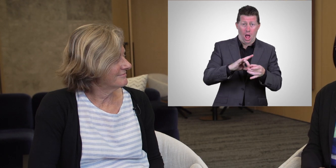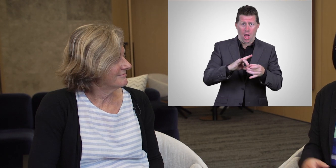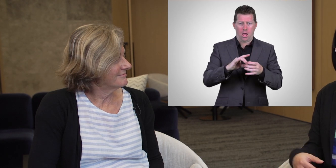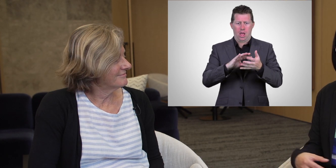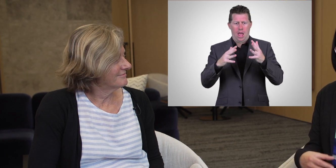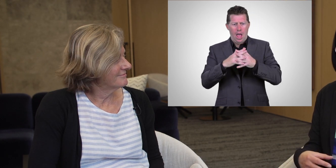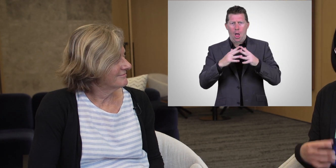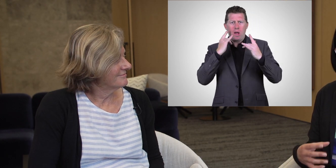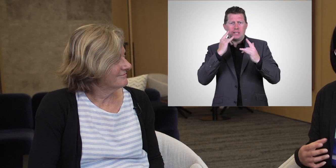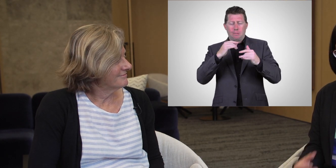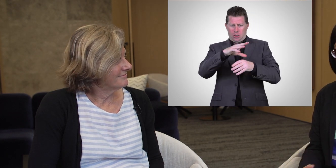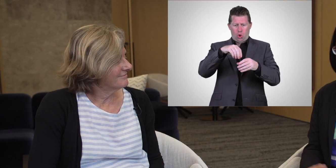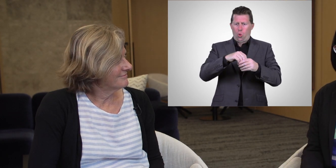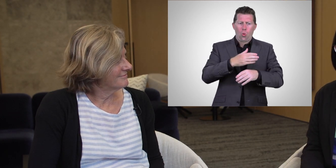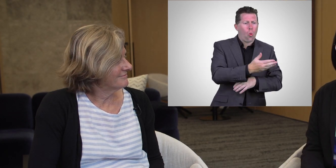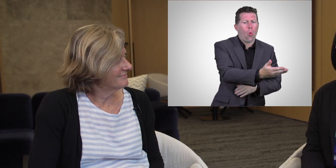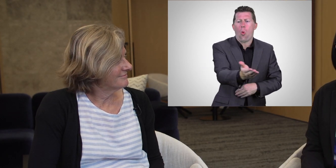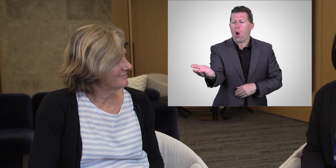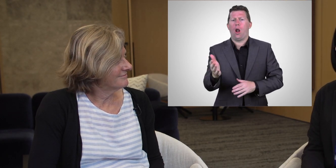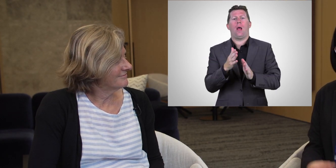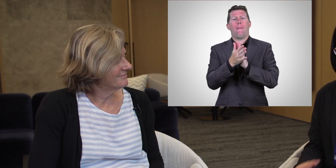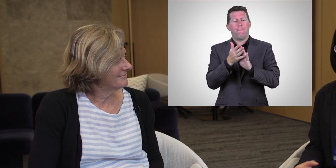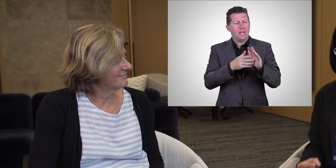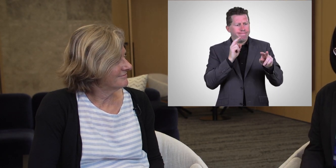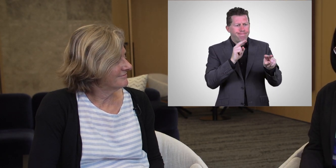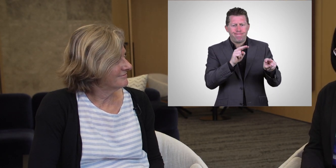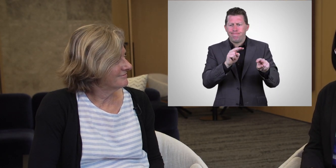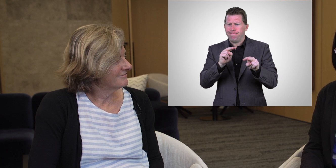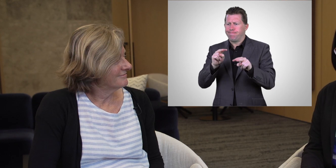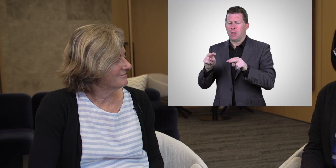about how to make assessment more inclusive, is that it takes into account some of these